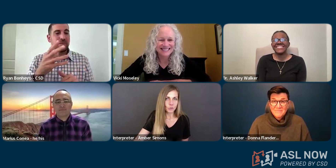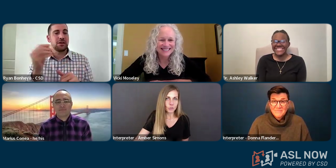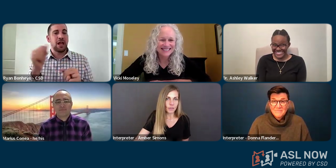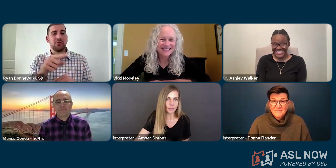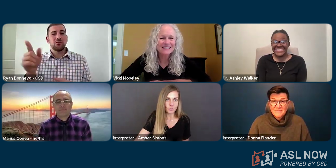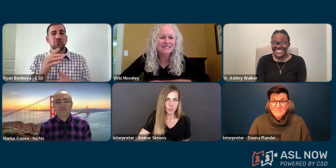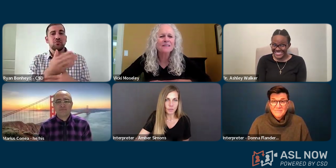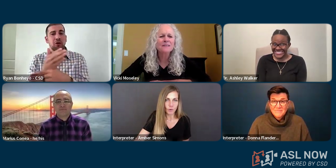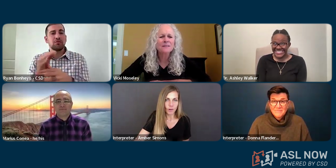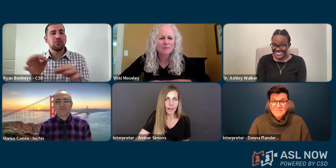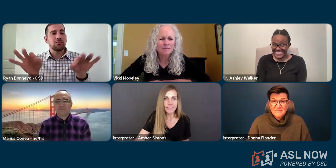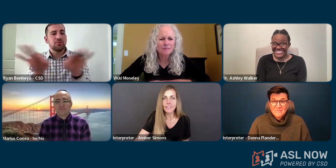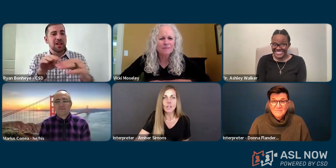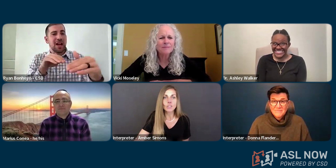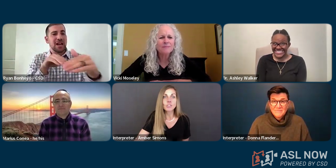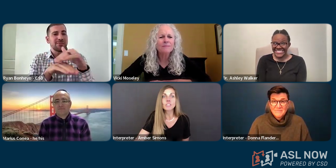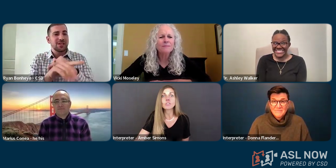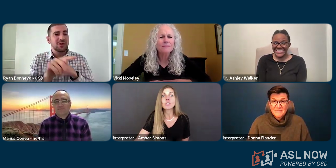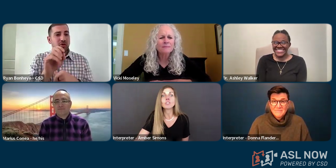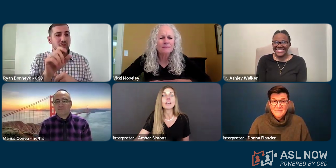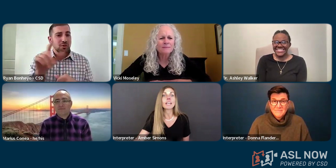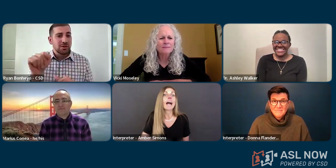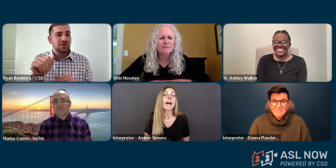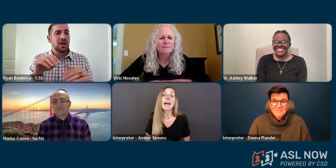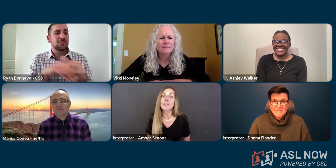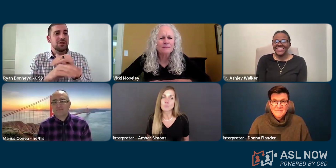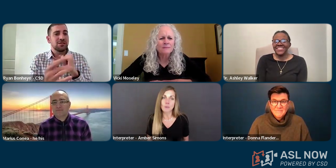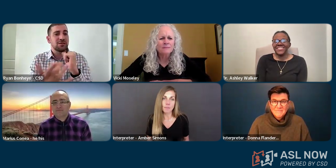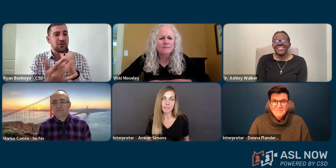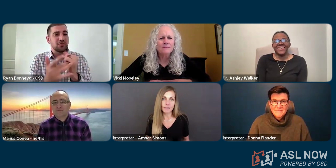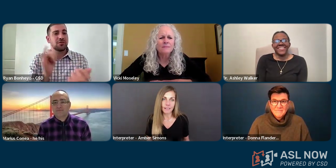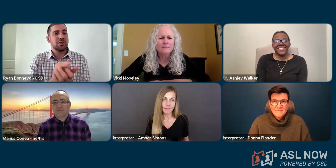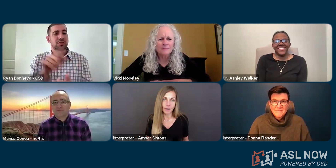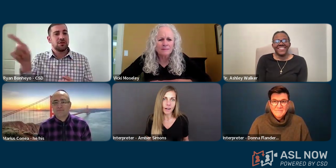2024 and technology is changing as rapidly as ever.